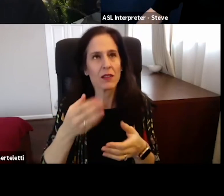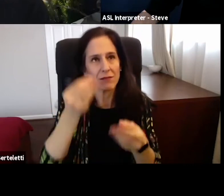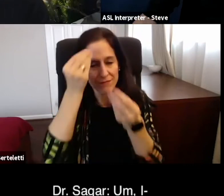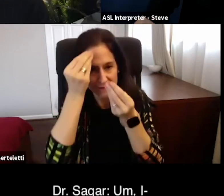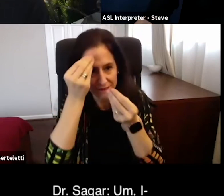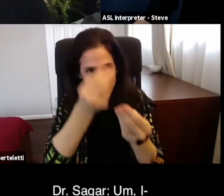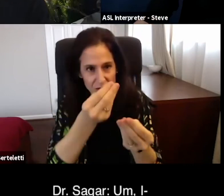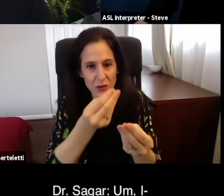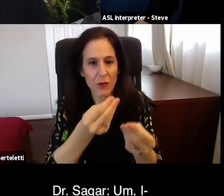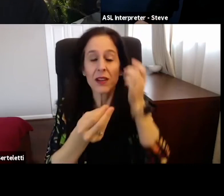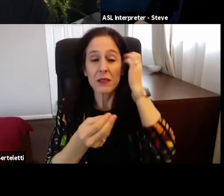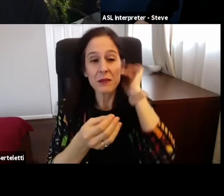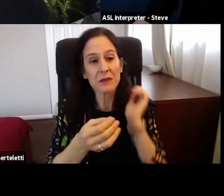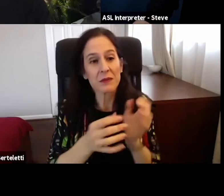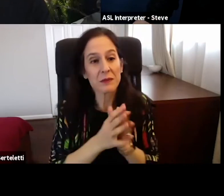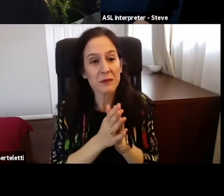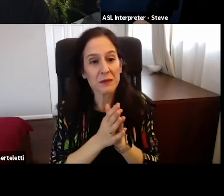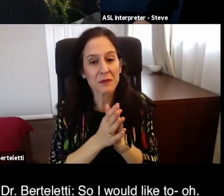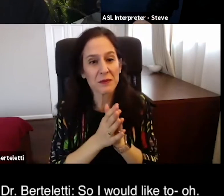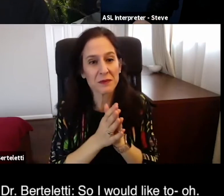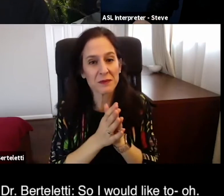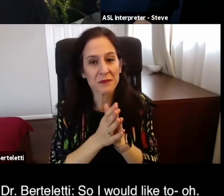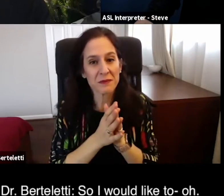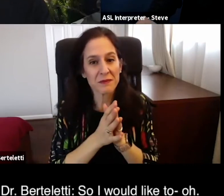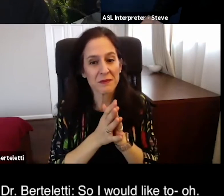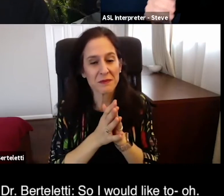um i so i would like oh